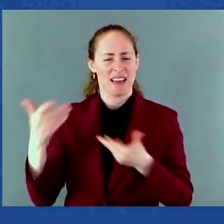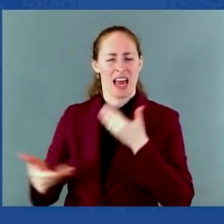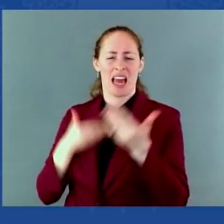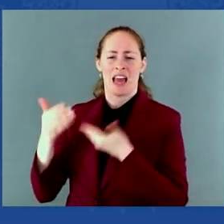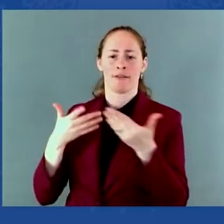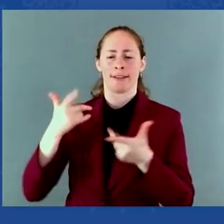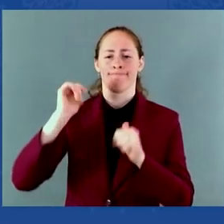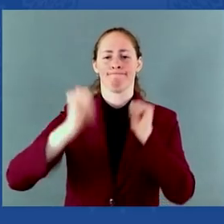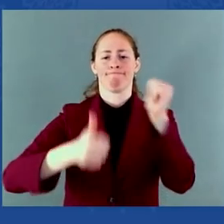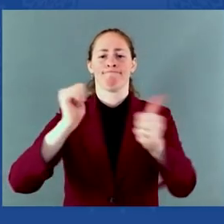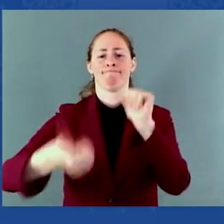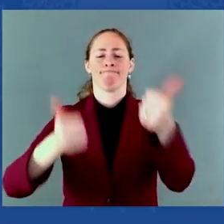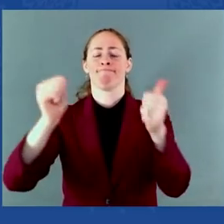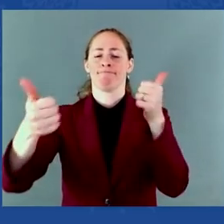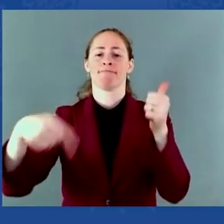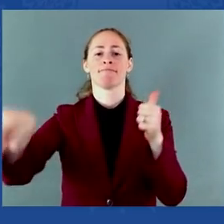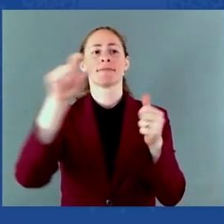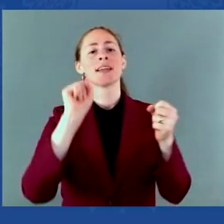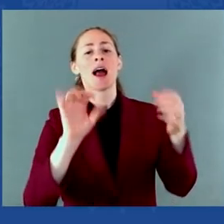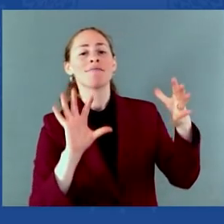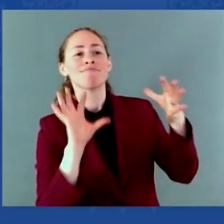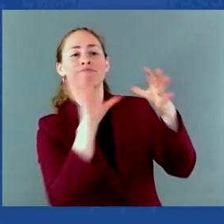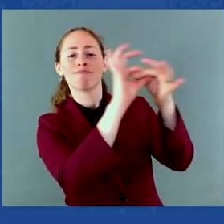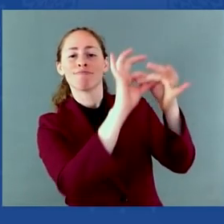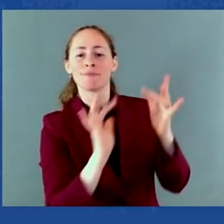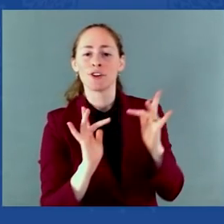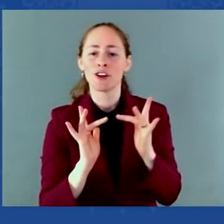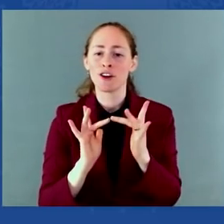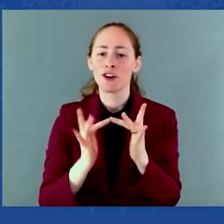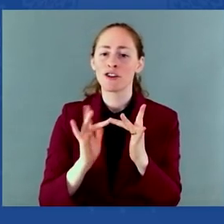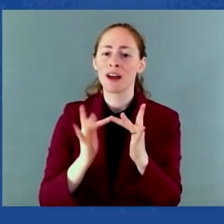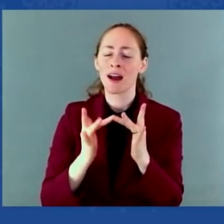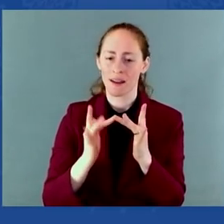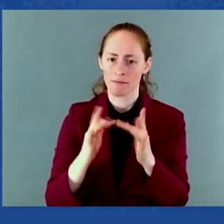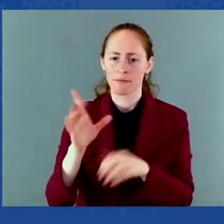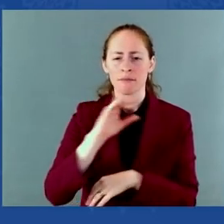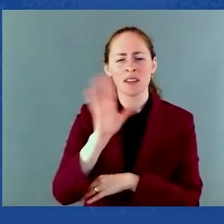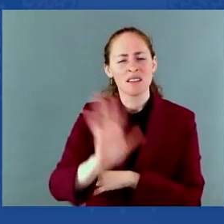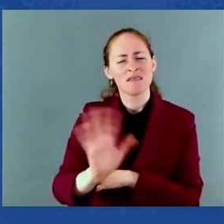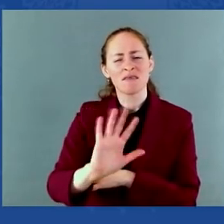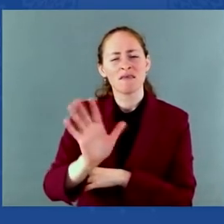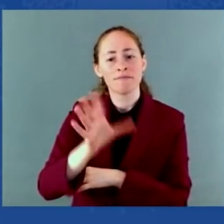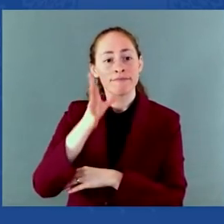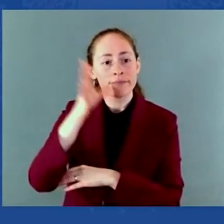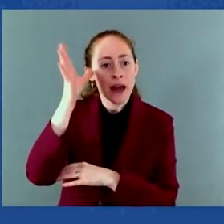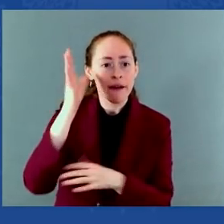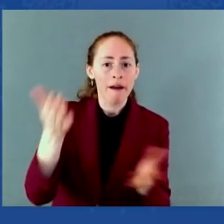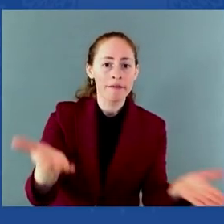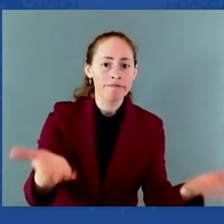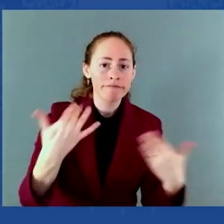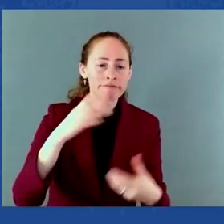no parent should ever should have to sit in the parking lot of a fast food restaurant to connect to the Internet so their kids can do their homework